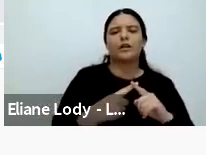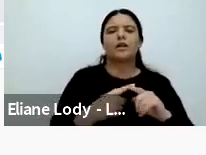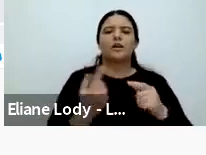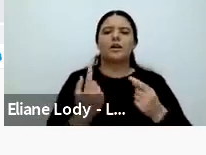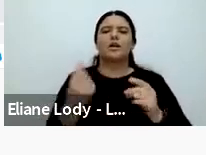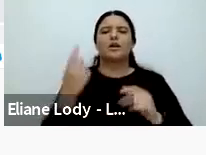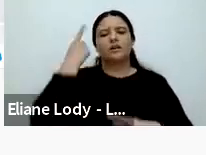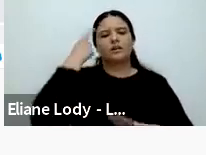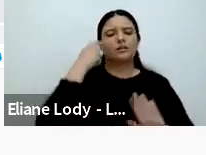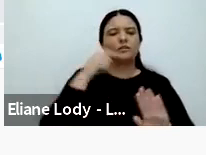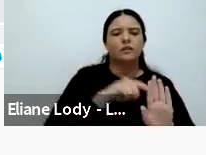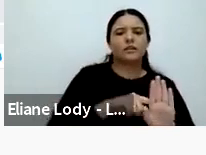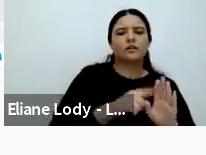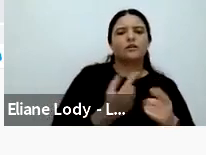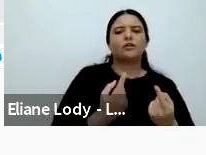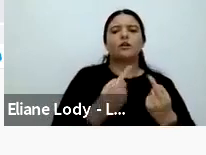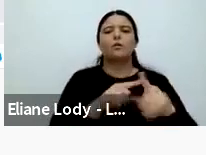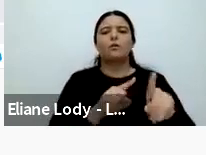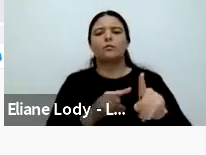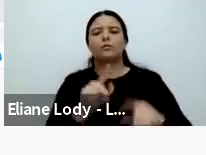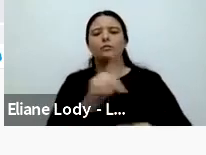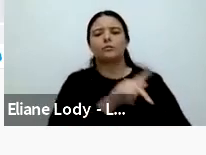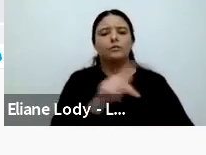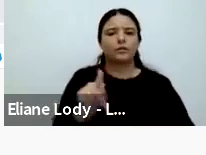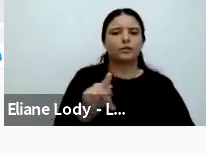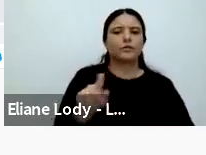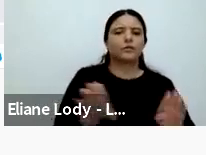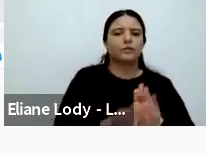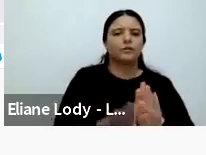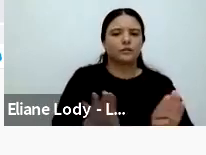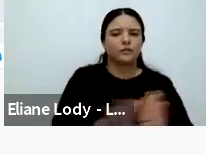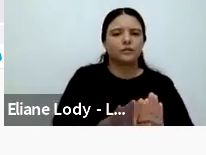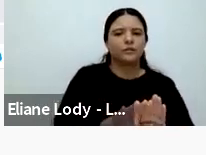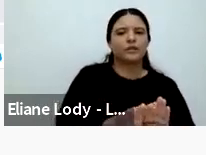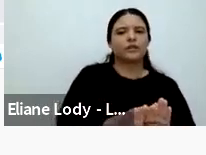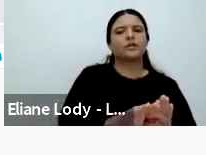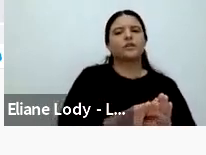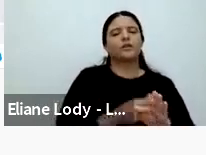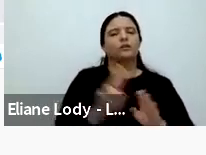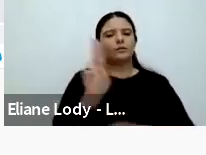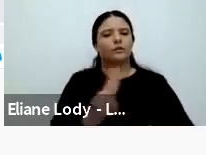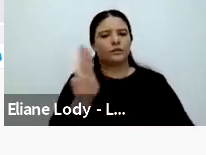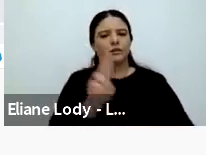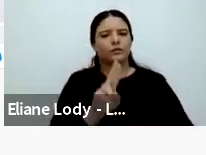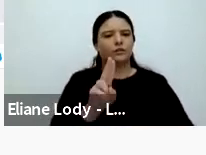ones being taught inside. class classes, using classes. Using this argument to embarrass punish and shame teach embarrass punish and shame